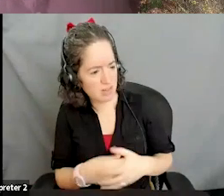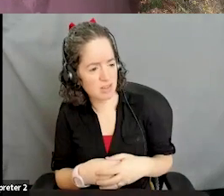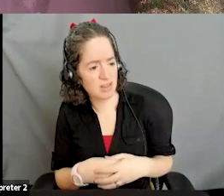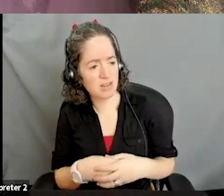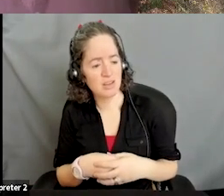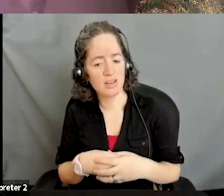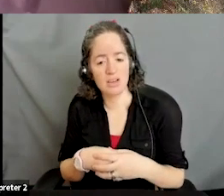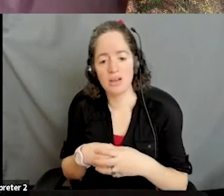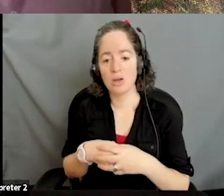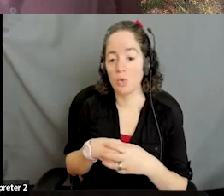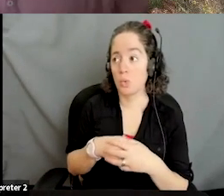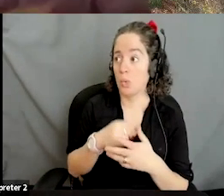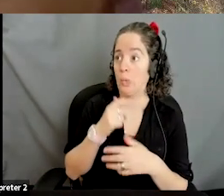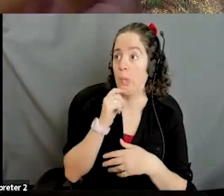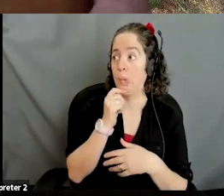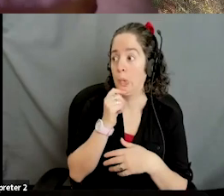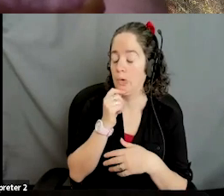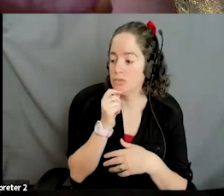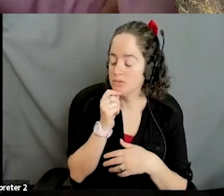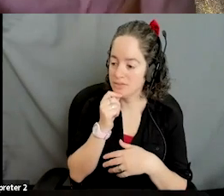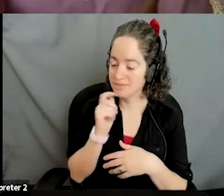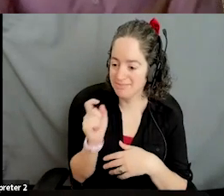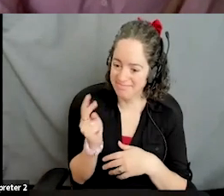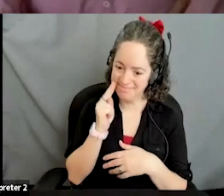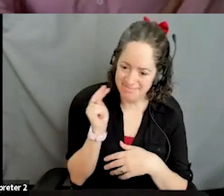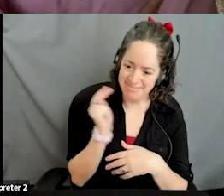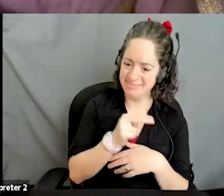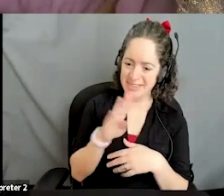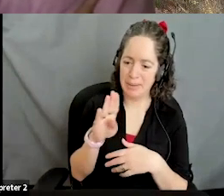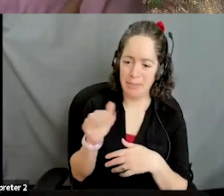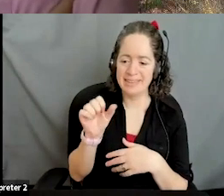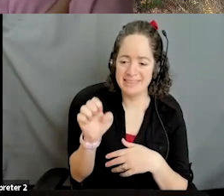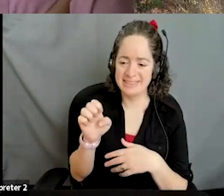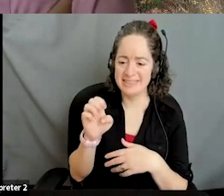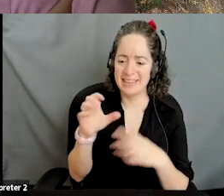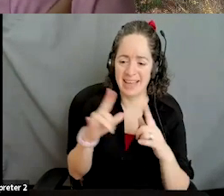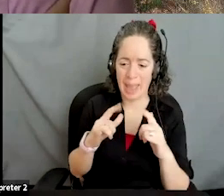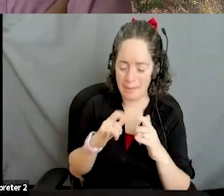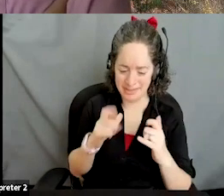Oh, I'd have to dig through Basecamp to tell you exactly whenever we started working with the internal standards.